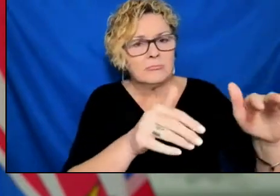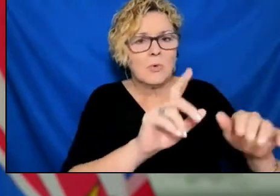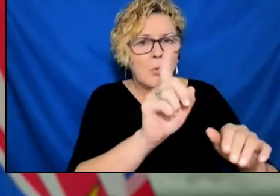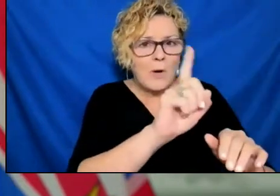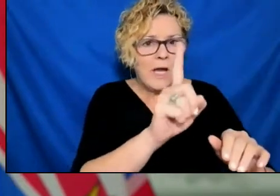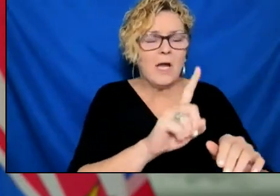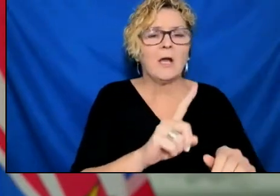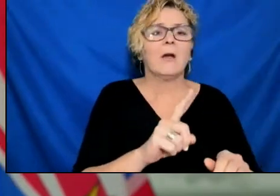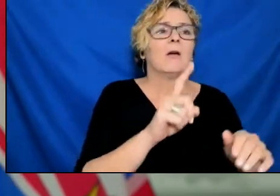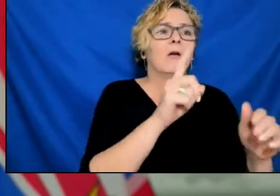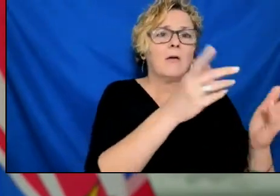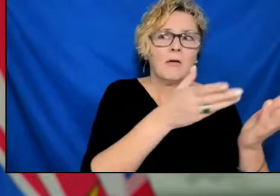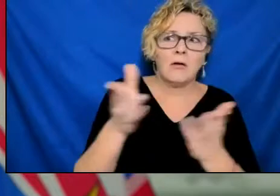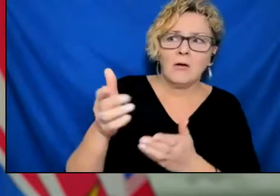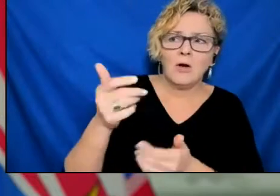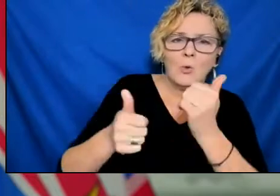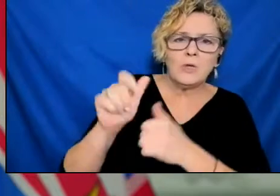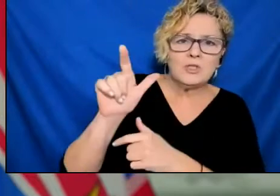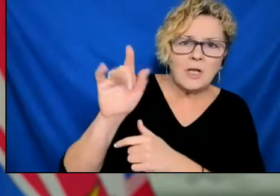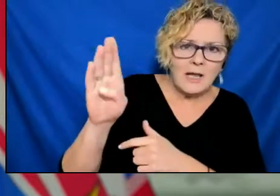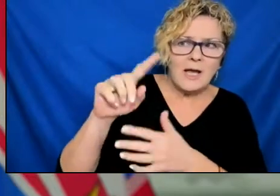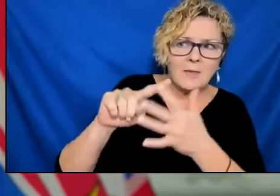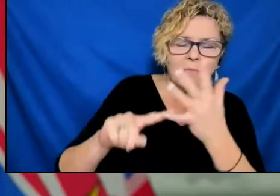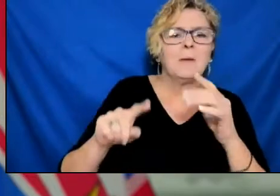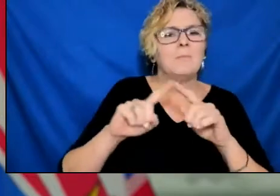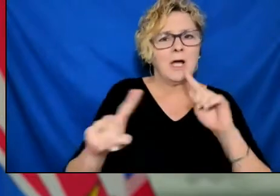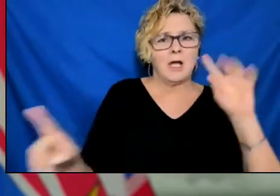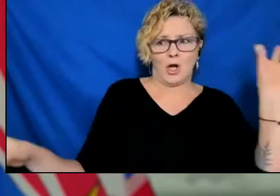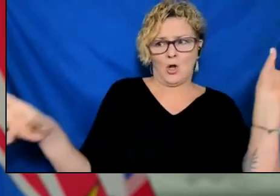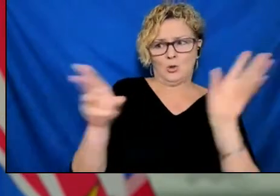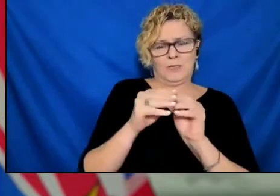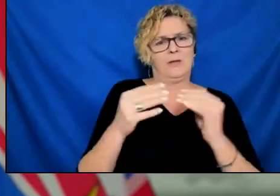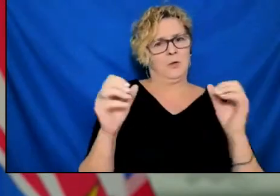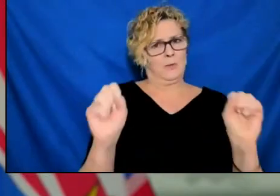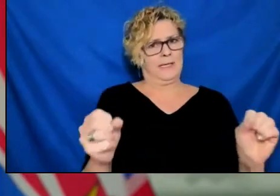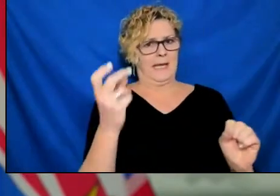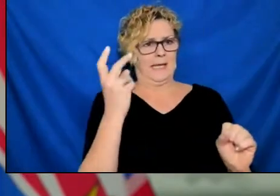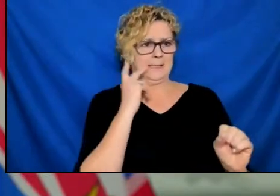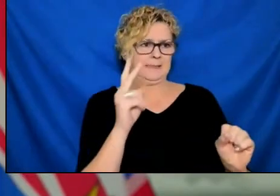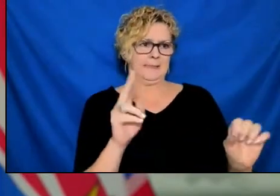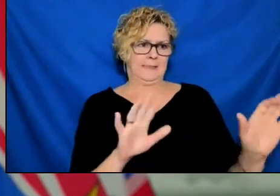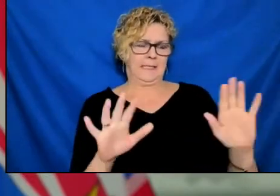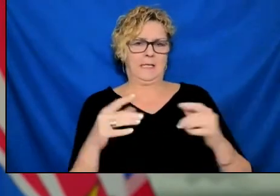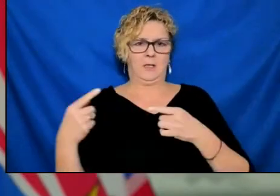But surveillance is looking at trends over time, and that is the other important things that